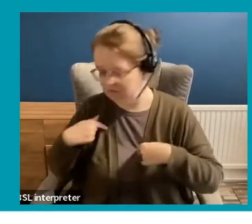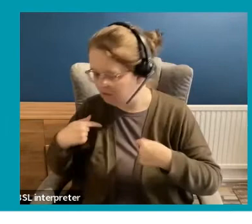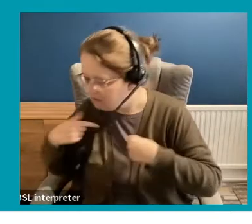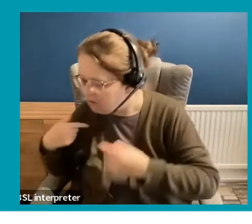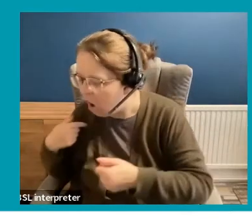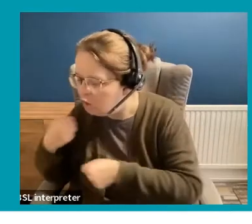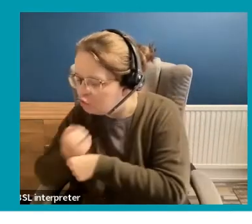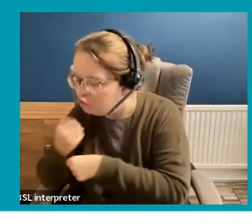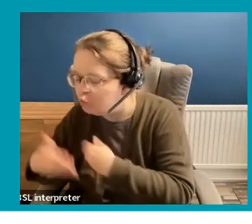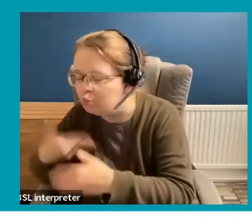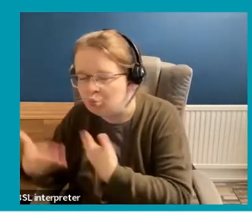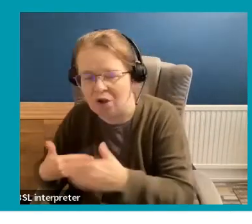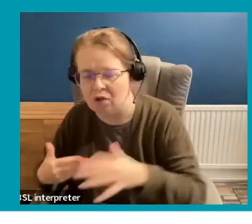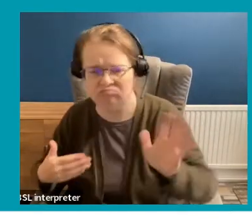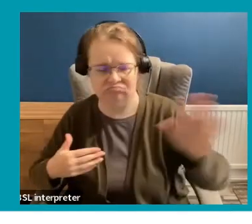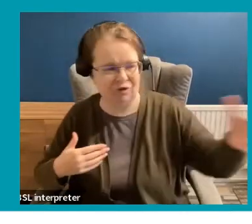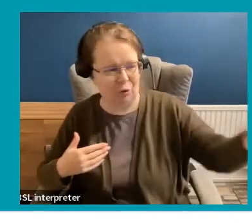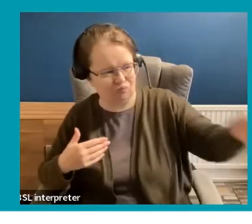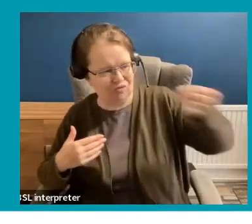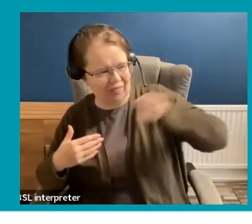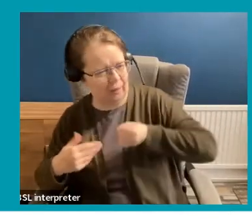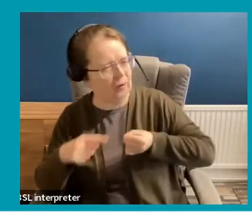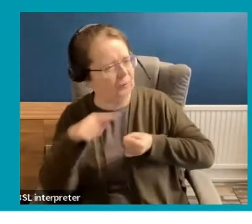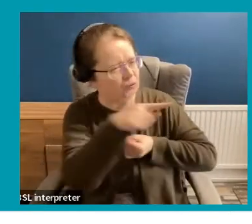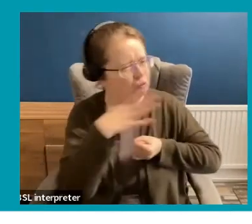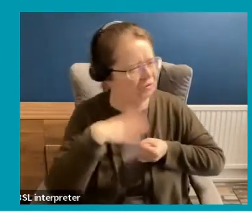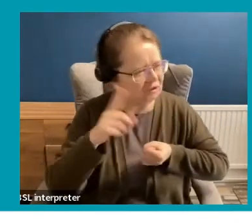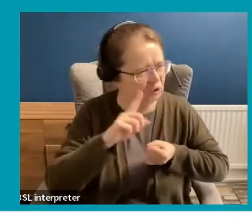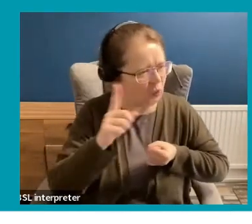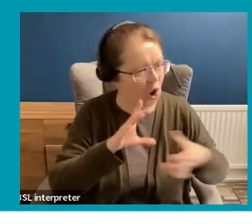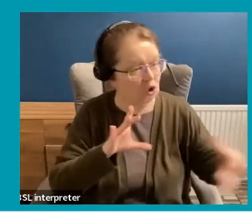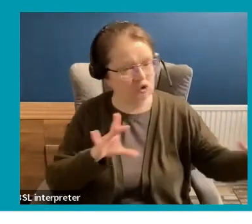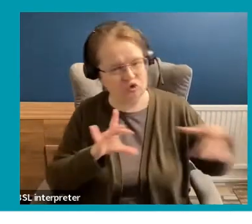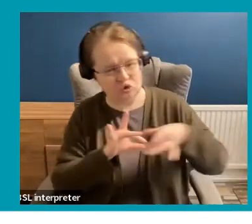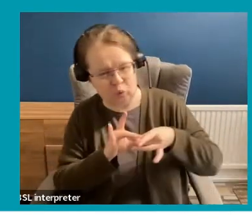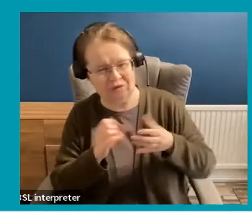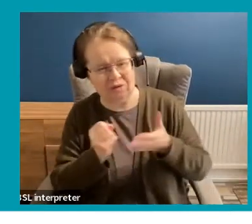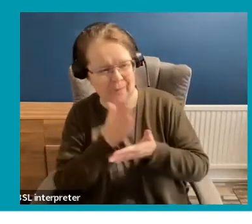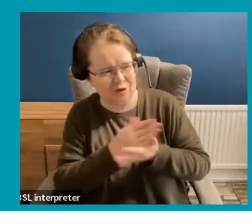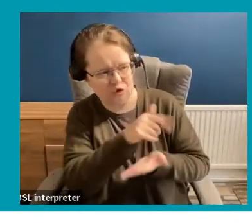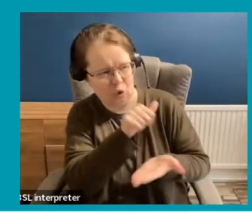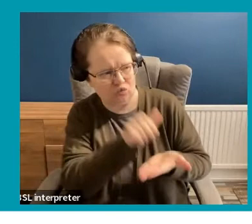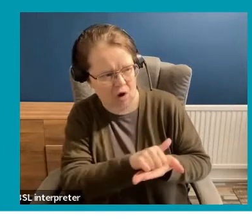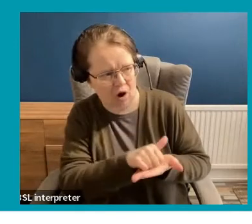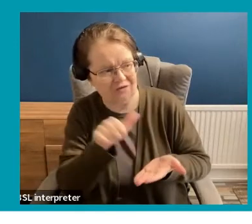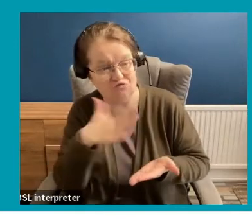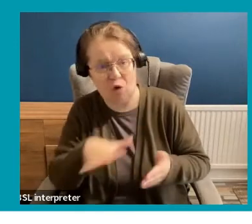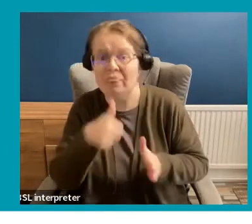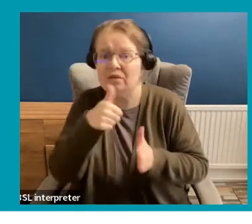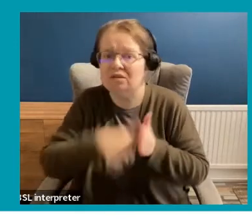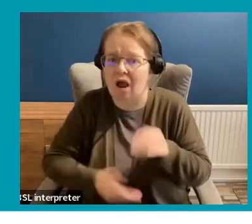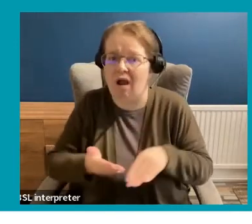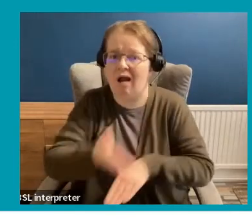actually bringing them in and saying let's jointly do this to make sure it's right from the start. >>TOBY: Absolutely.